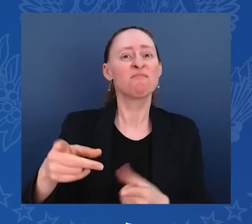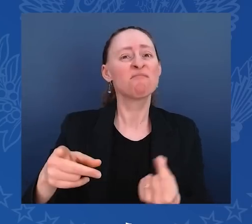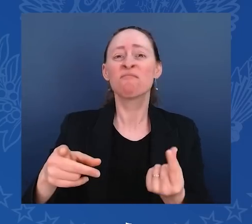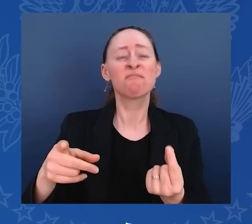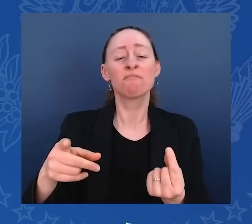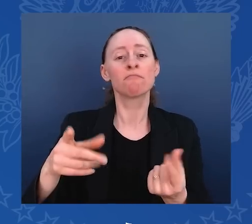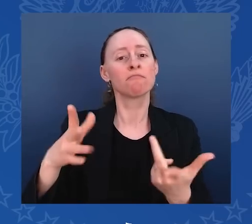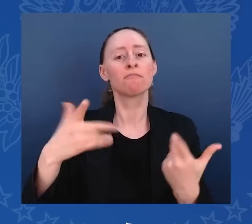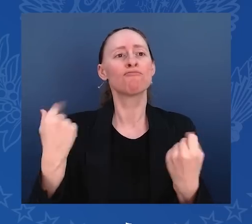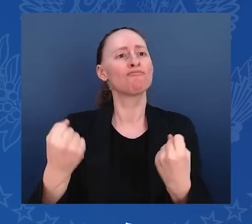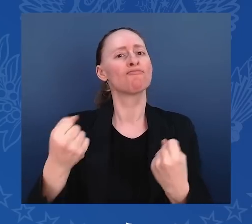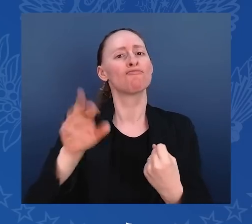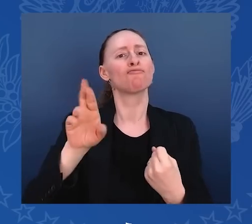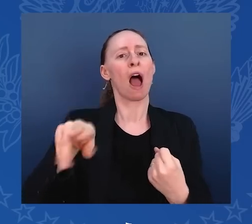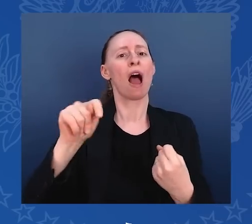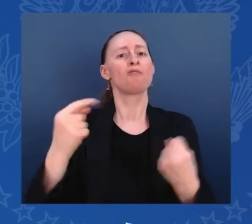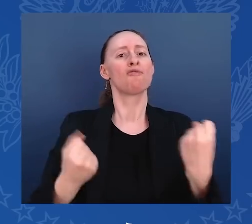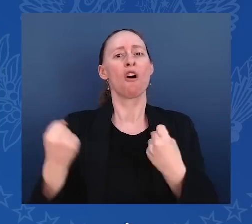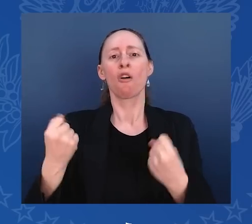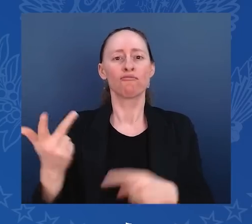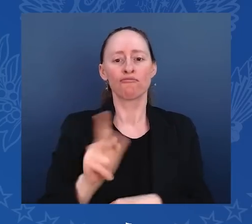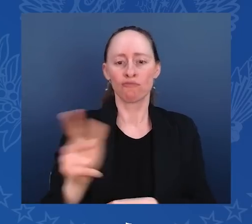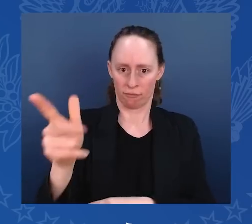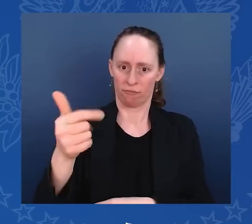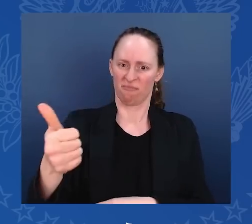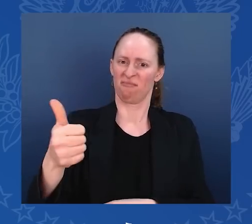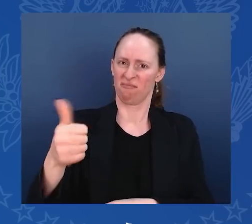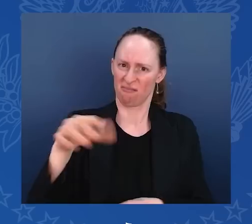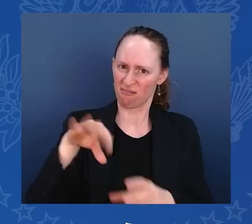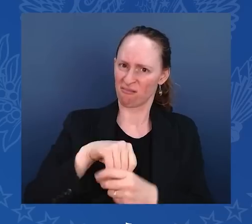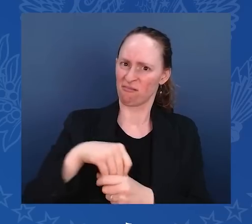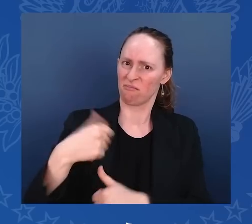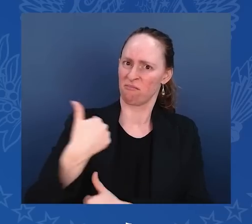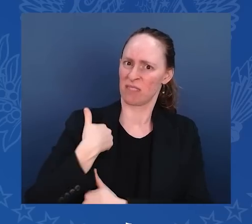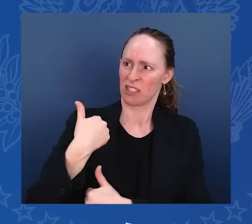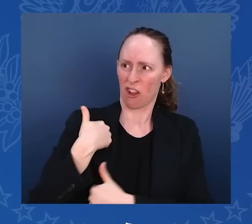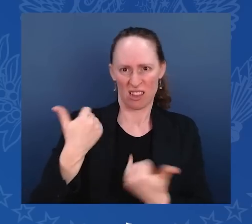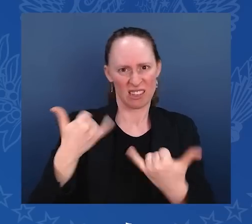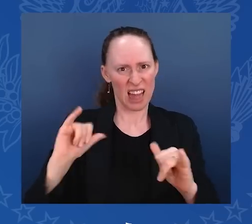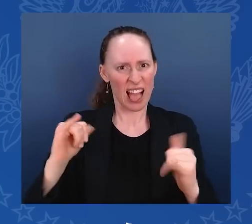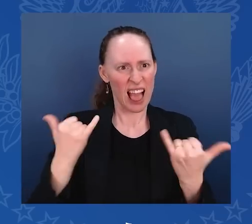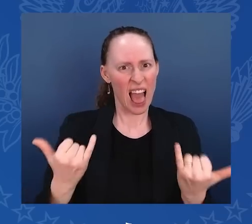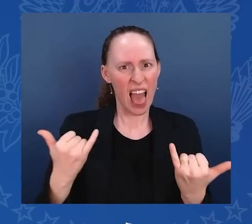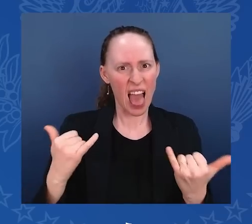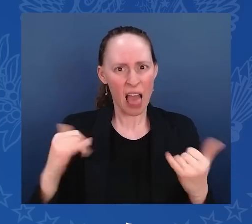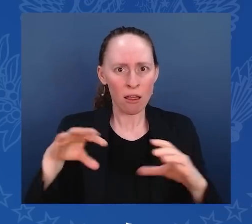And the FBI is working with the Department of Defense on investigating, including the service member's possible motives